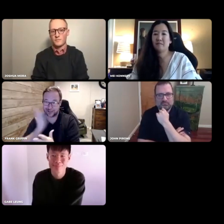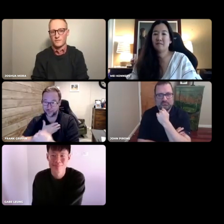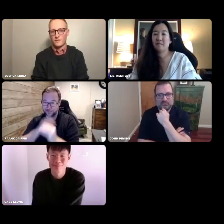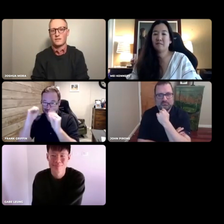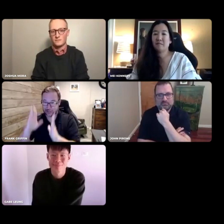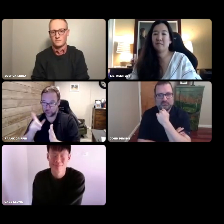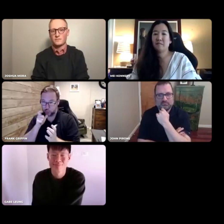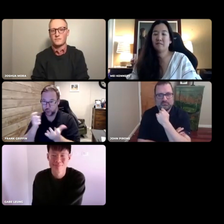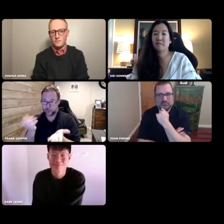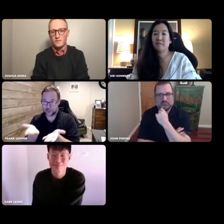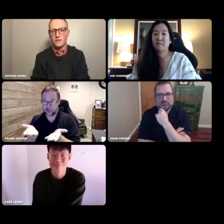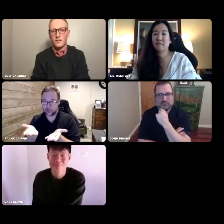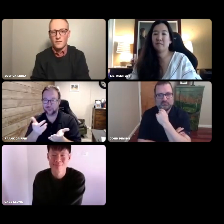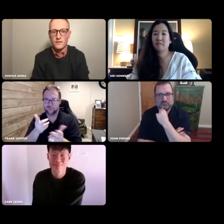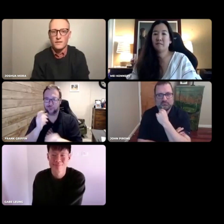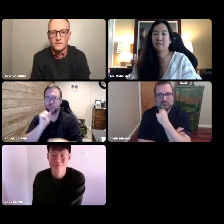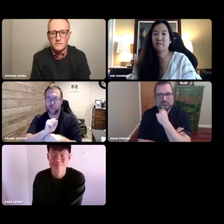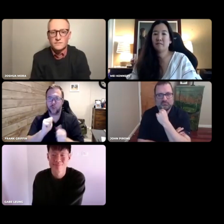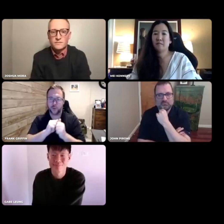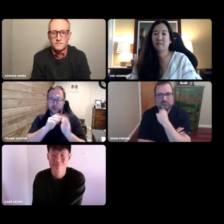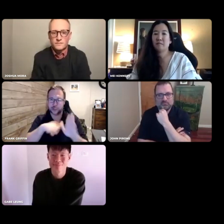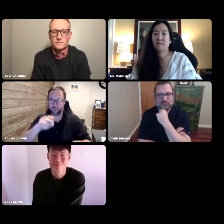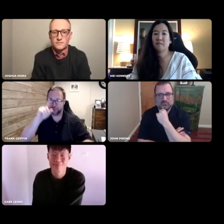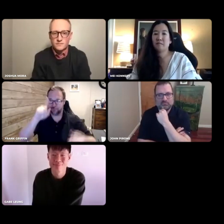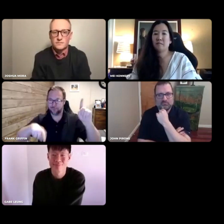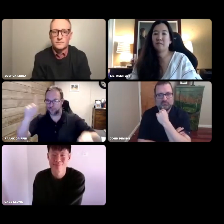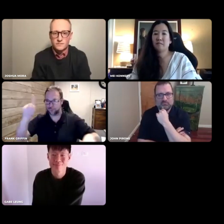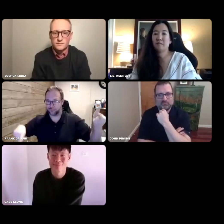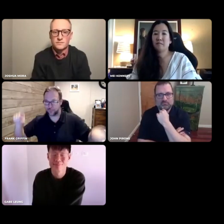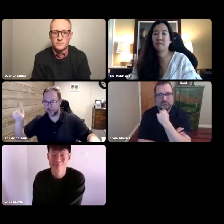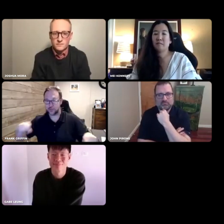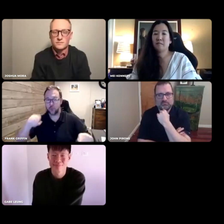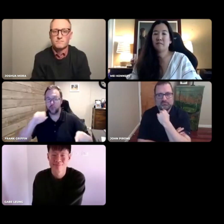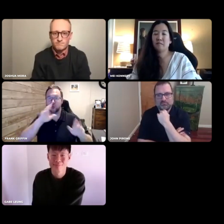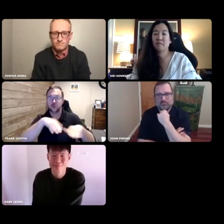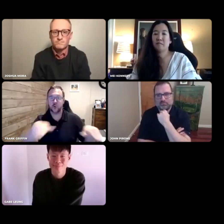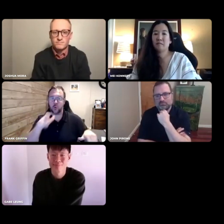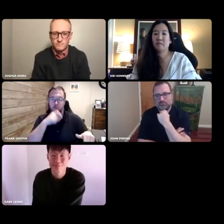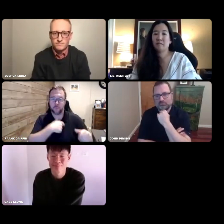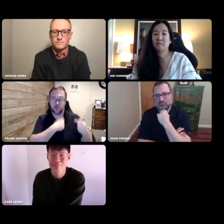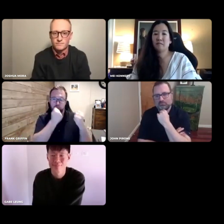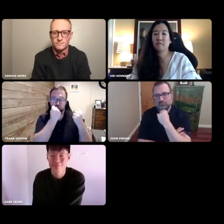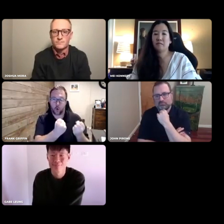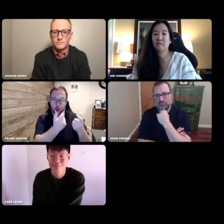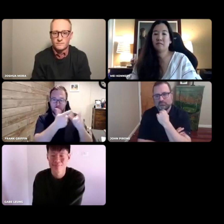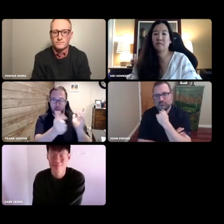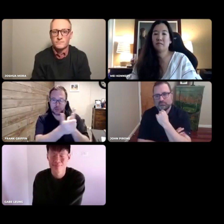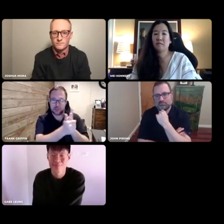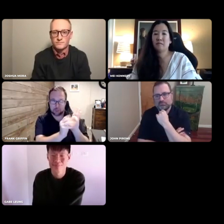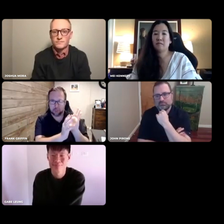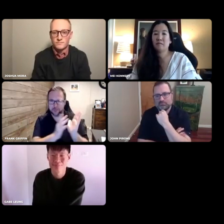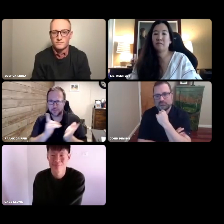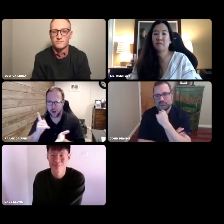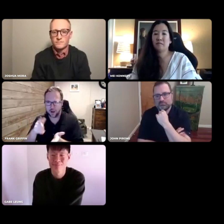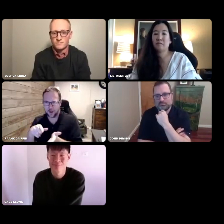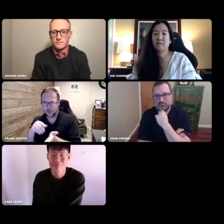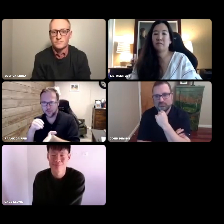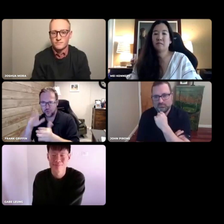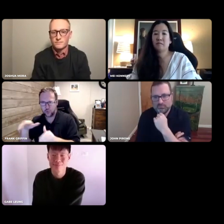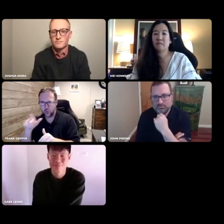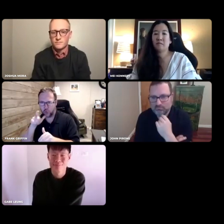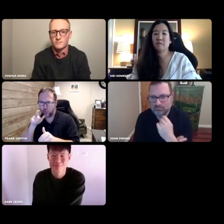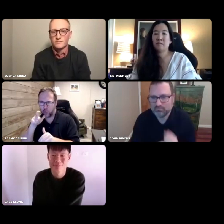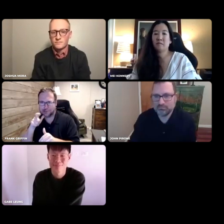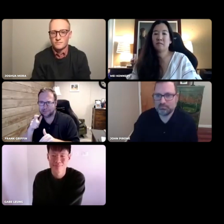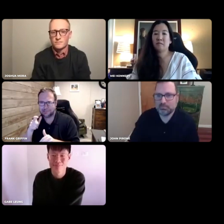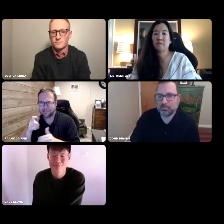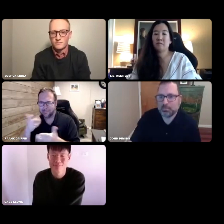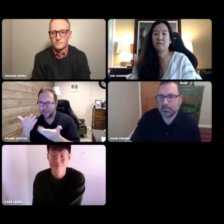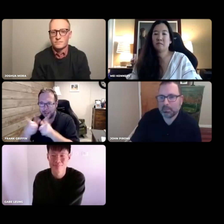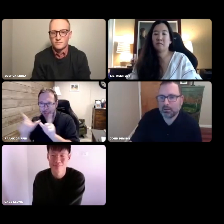What do you do with children who don't have strong language skills?